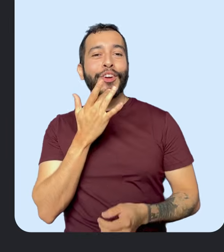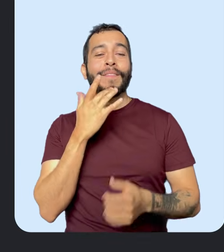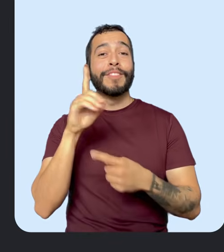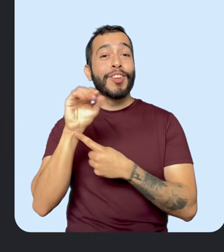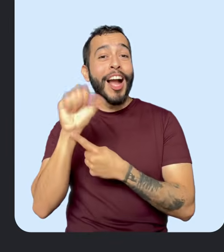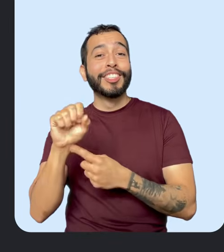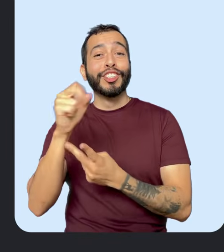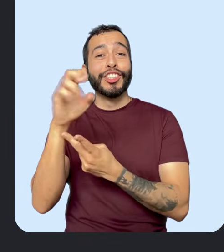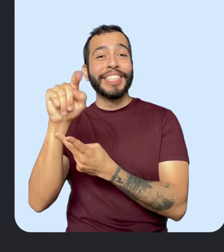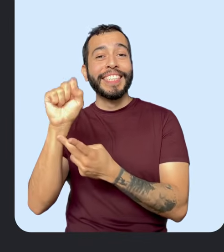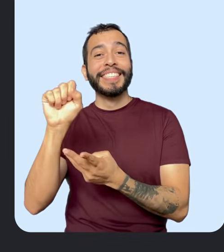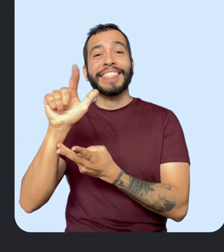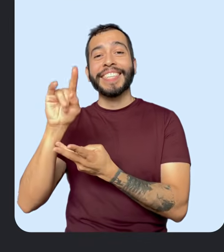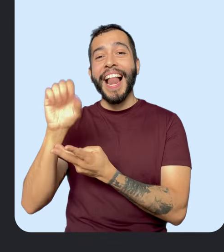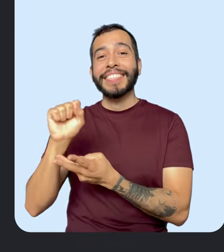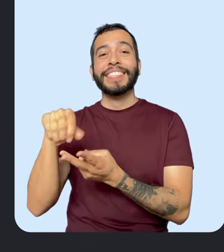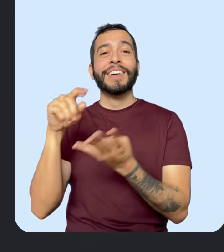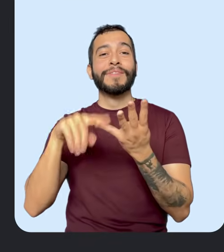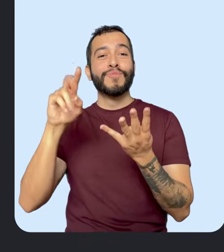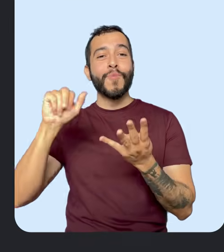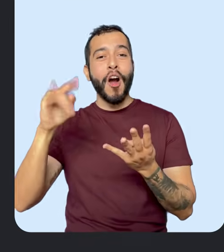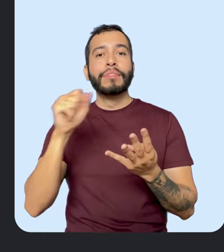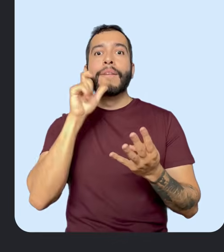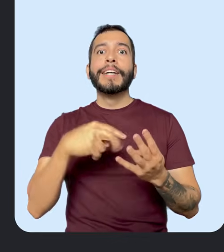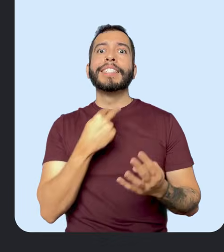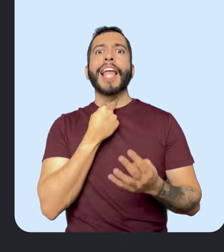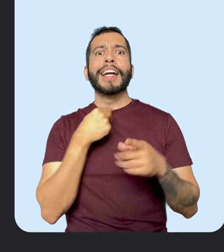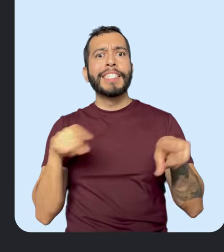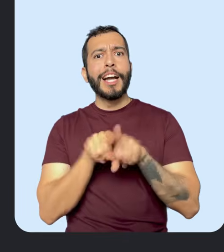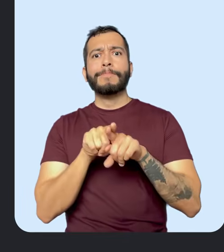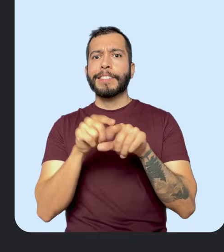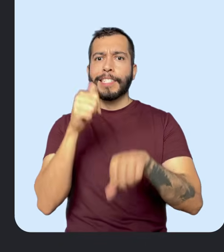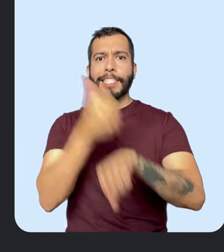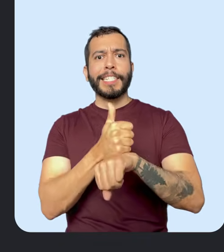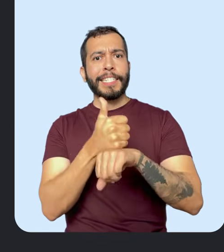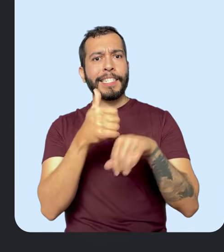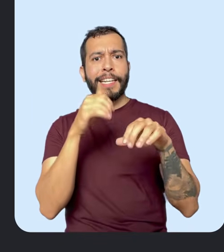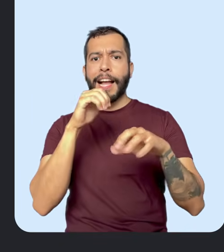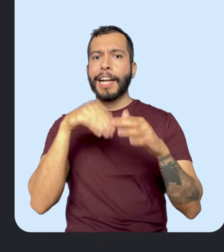in Docs, Sheets, Slides and Drawings. Rather than having the same accessibility settings apply across these products.